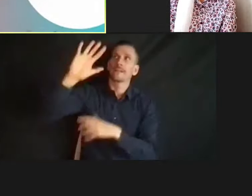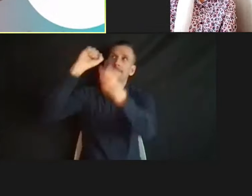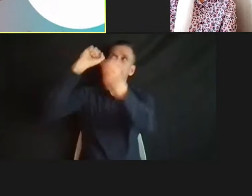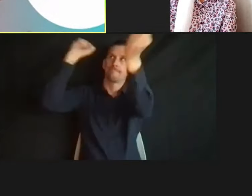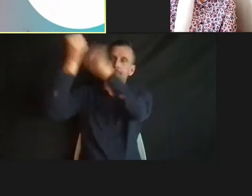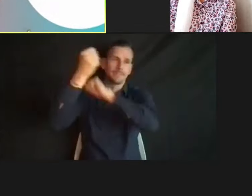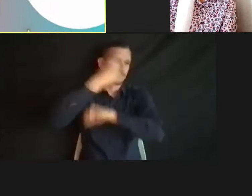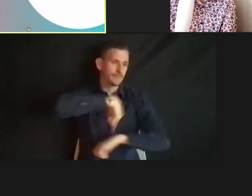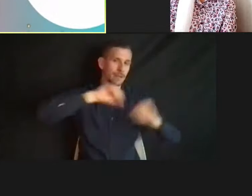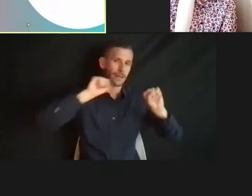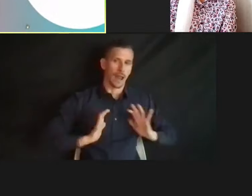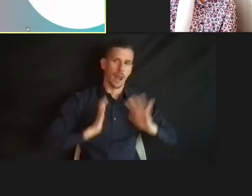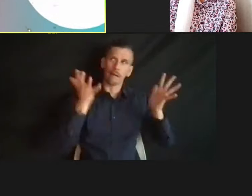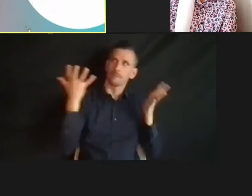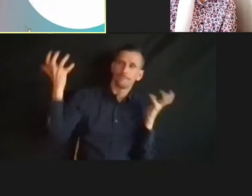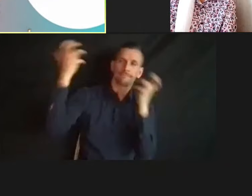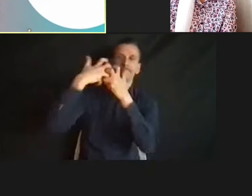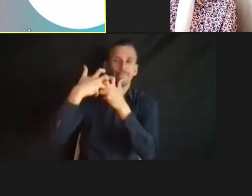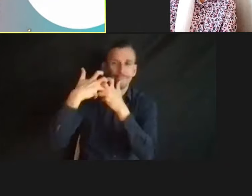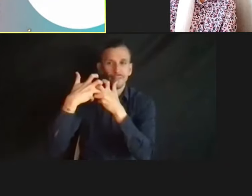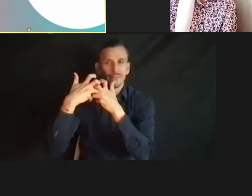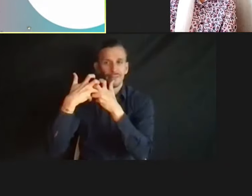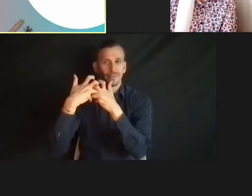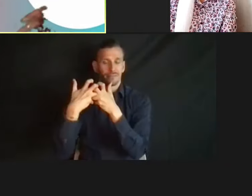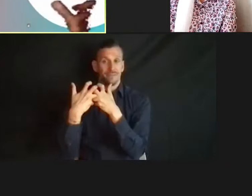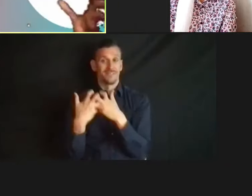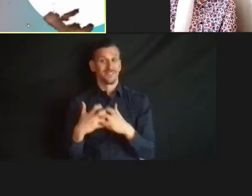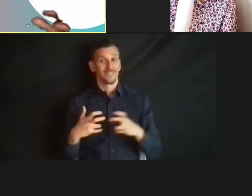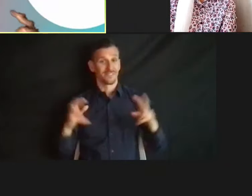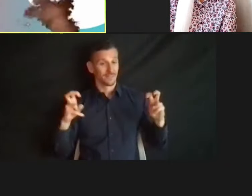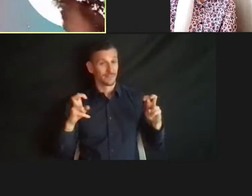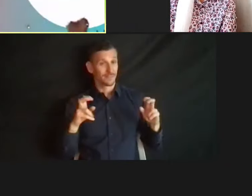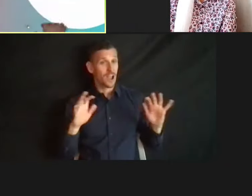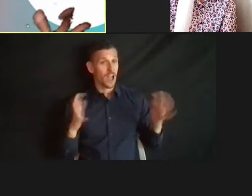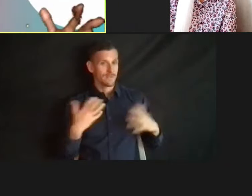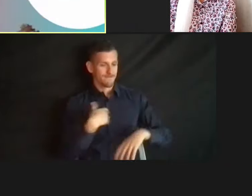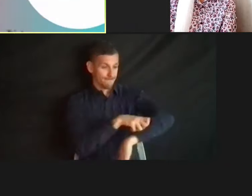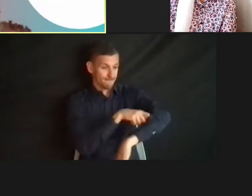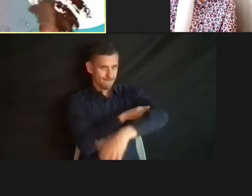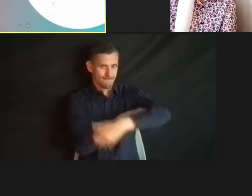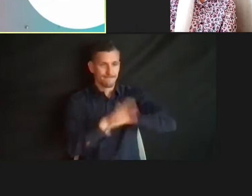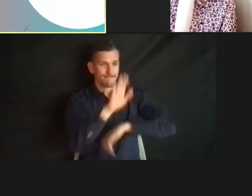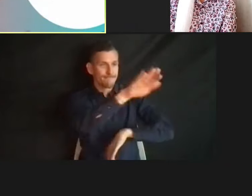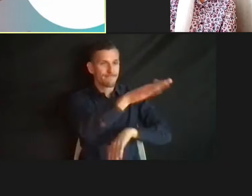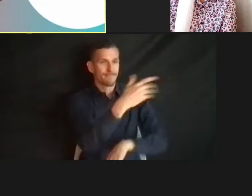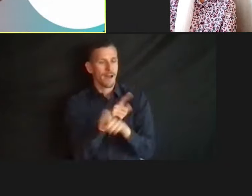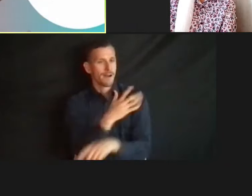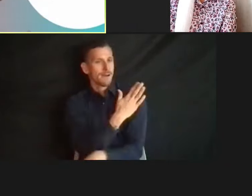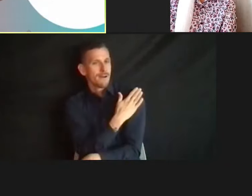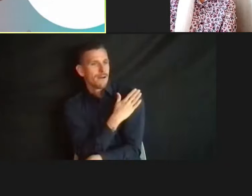solutions. My suggestion to the donors, the local, I mean international community, is to look into